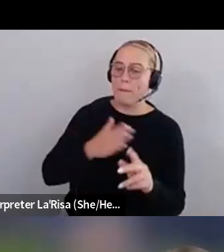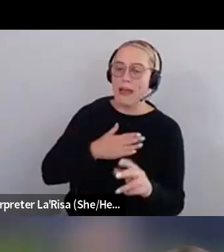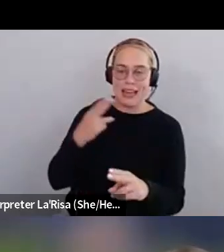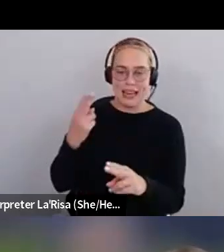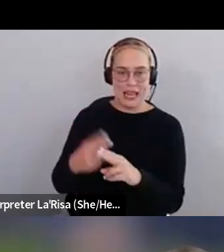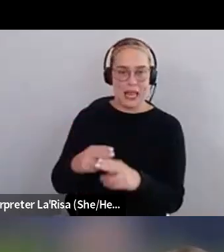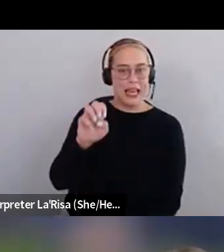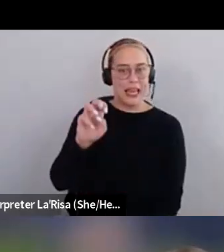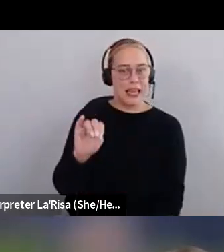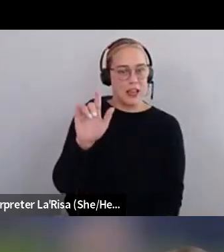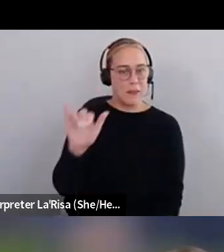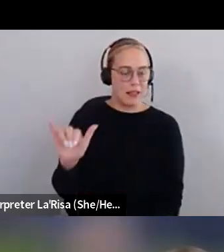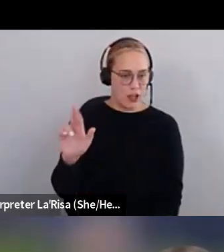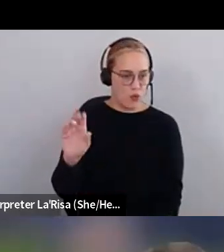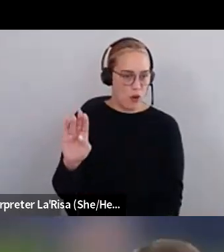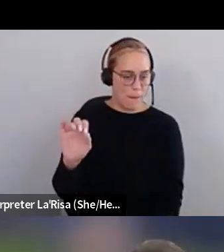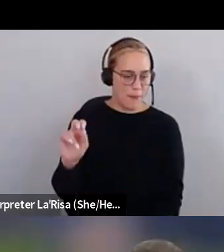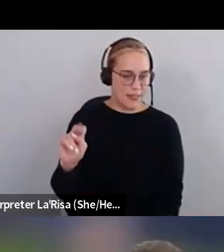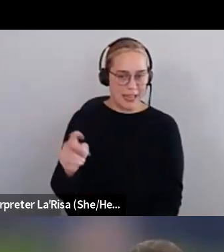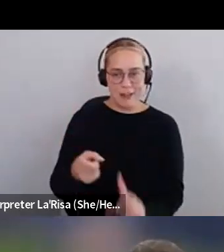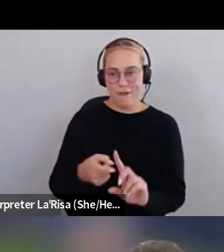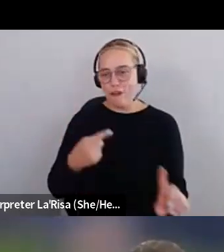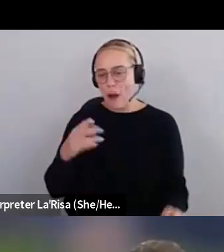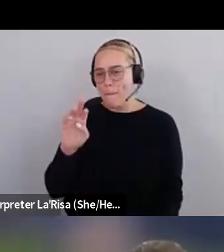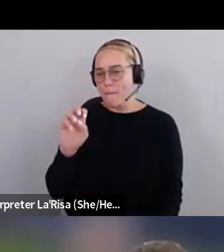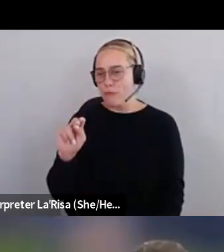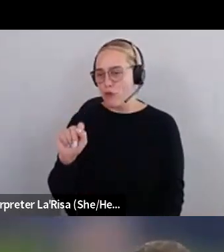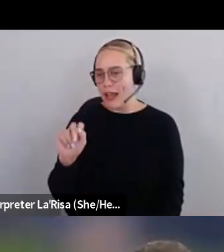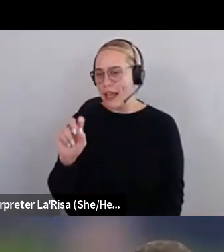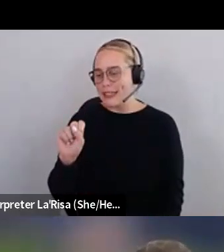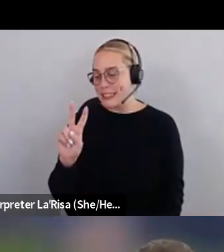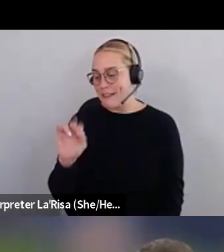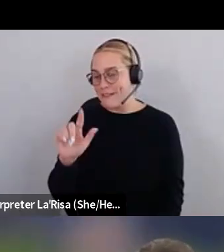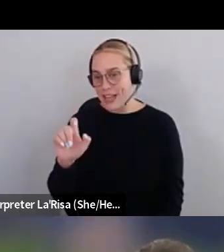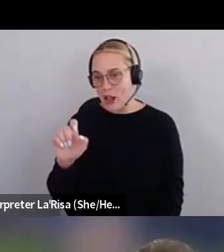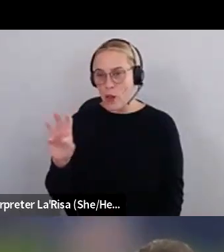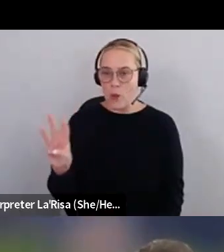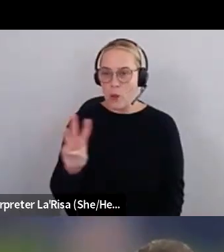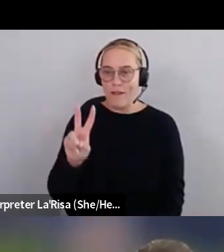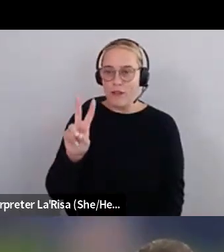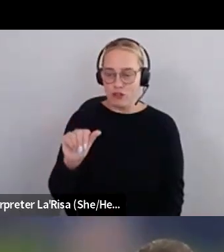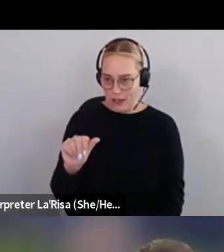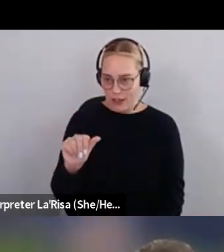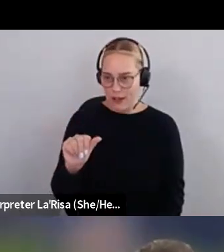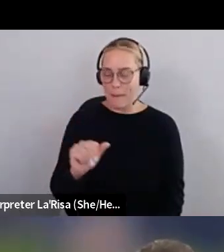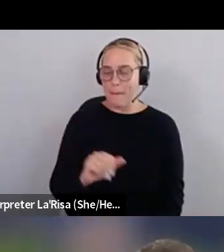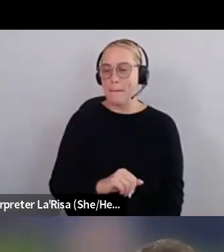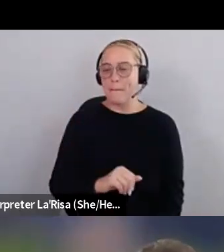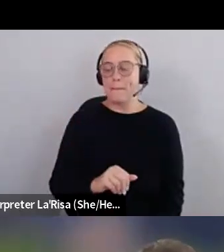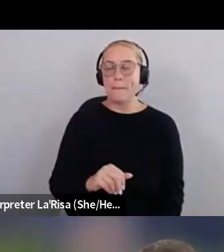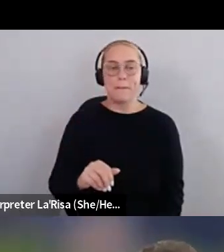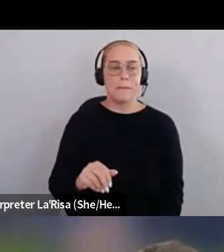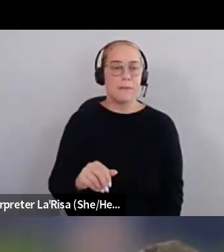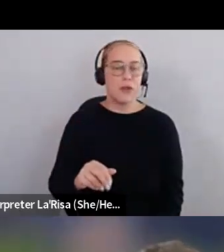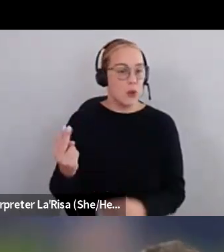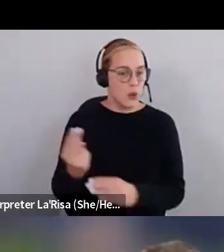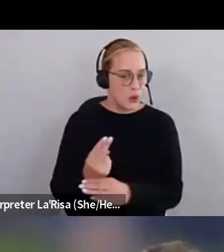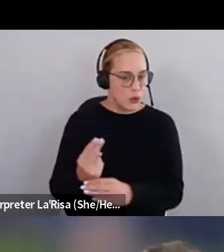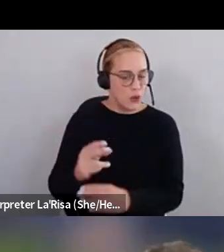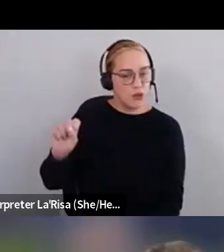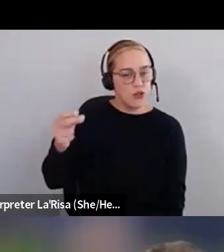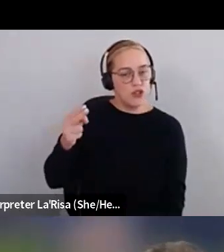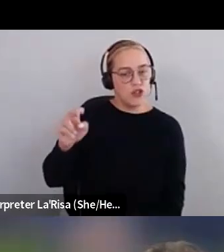Halloween activity and/or movie.